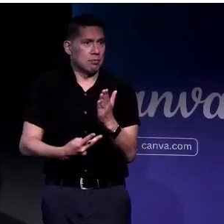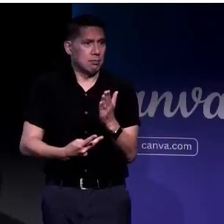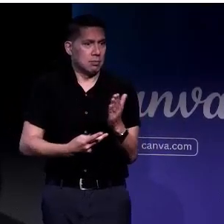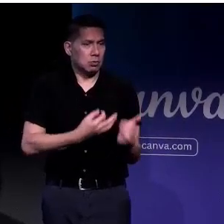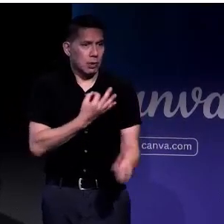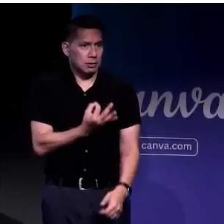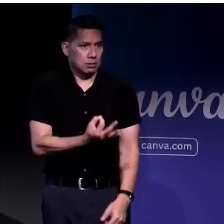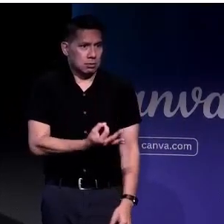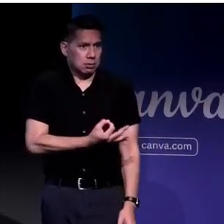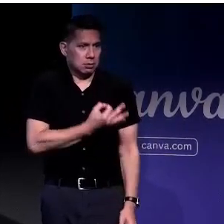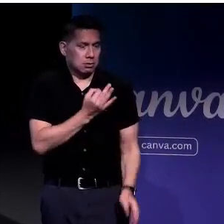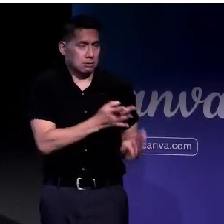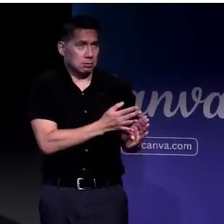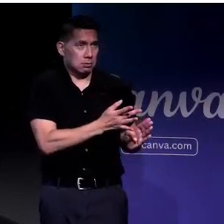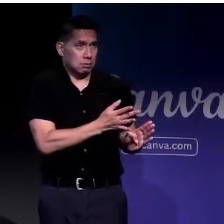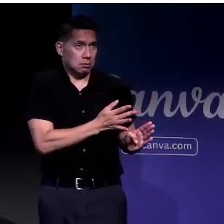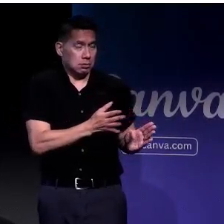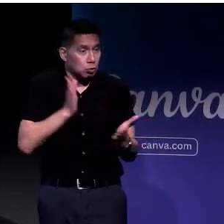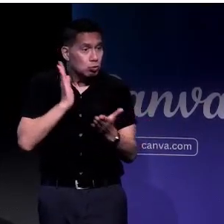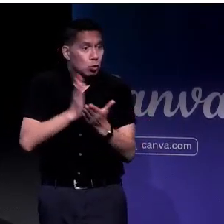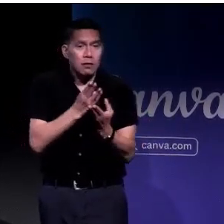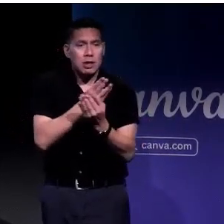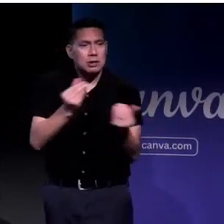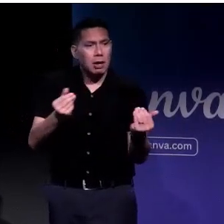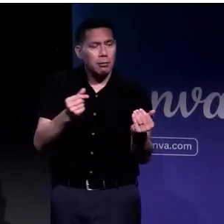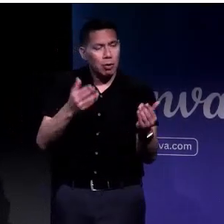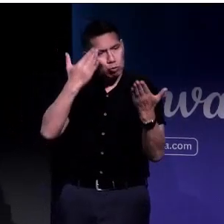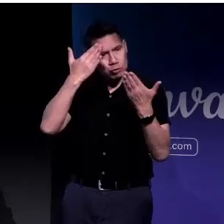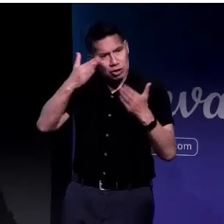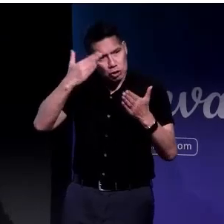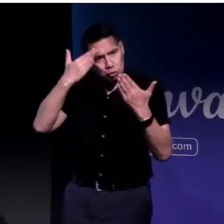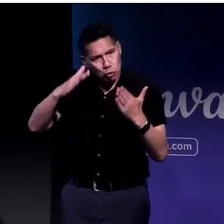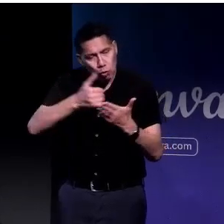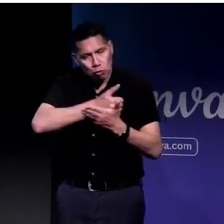This is particularly true for some of our residential rehabilitation facilities